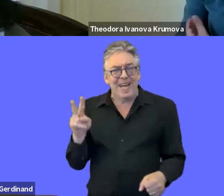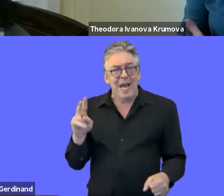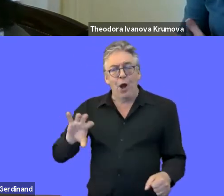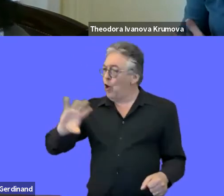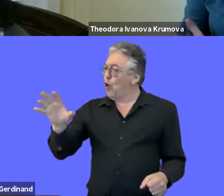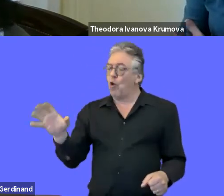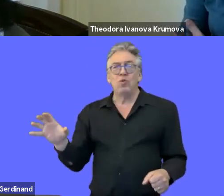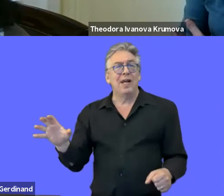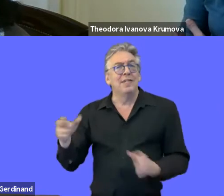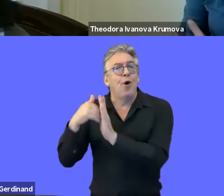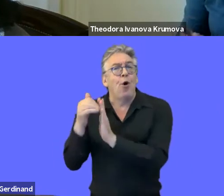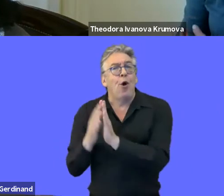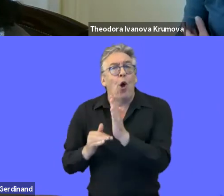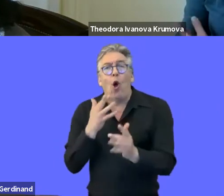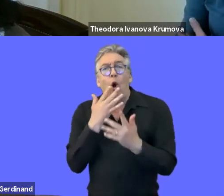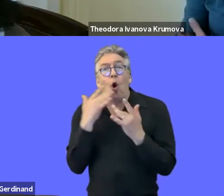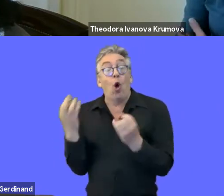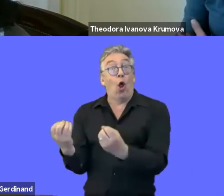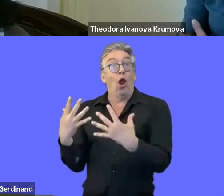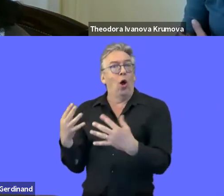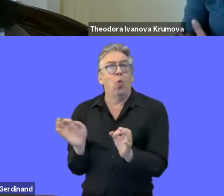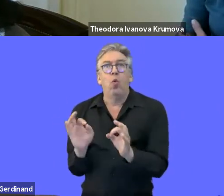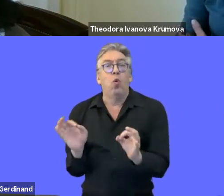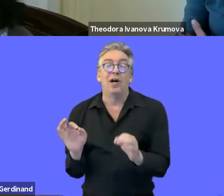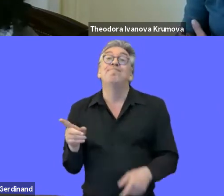those states have not signed and ratified